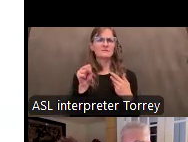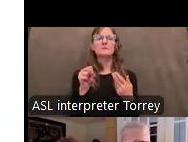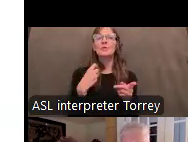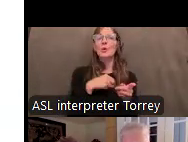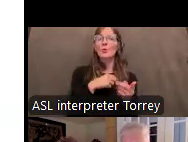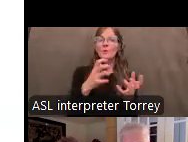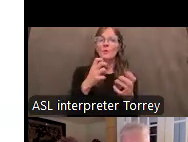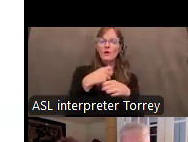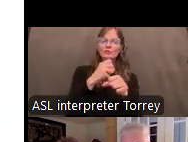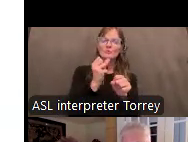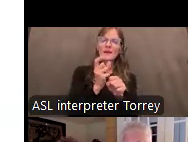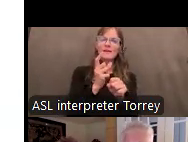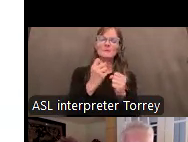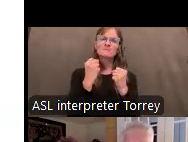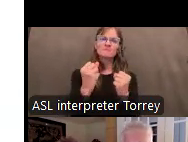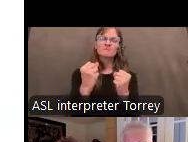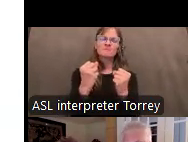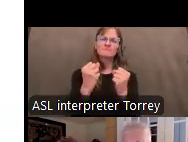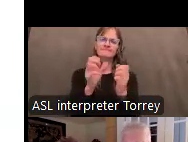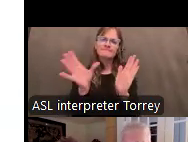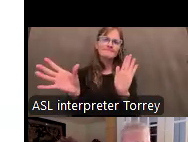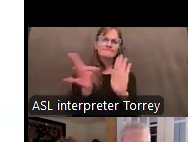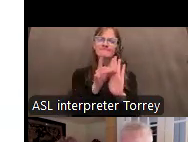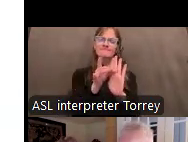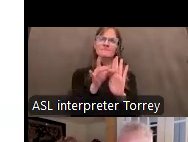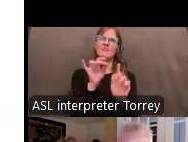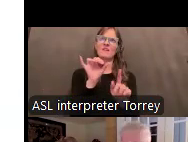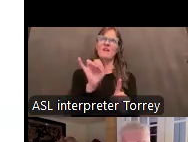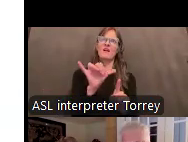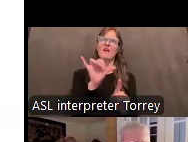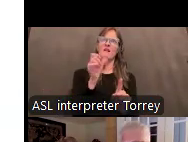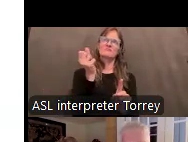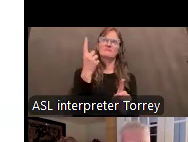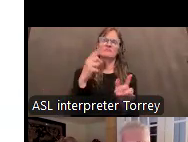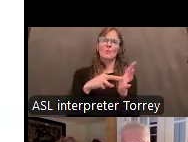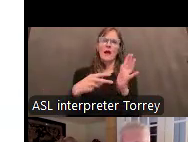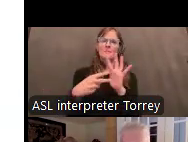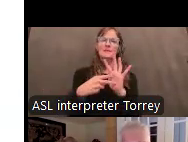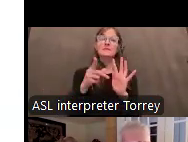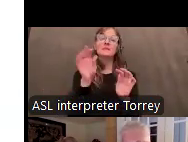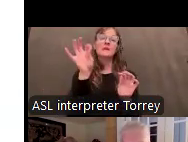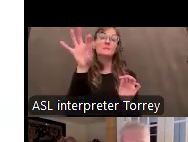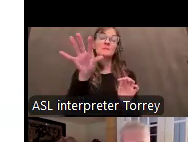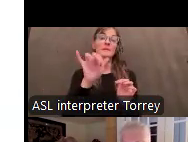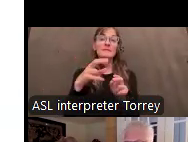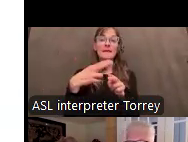with the public about what WisCaregivers is when they hear it in whatever media or see it in whatever media.